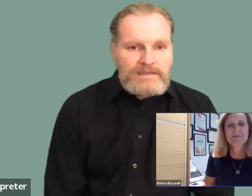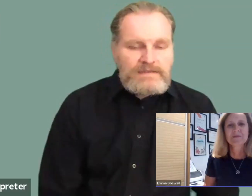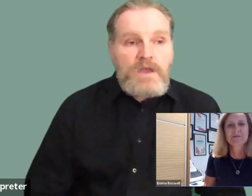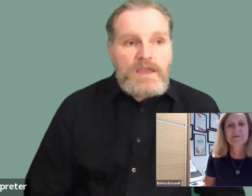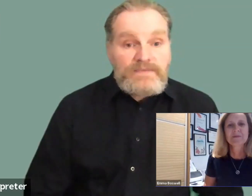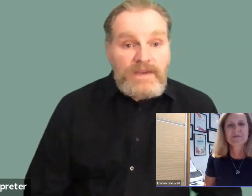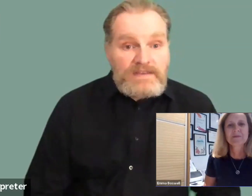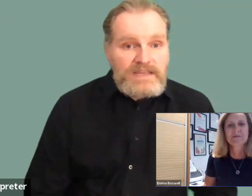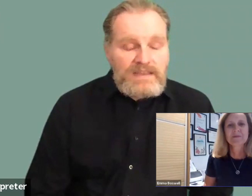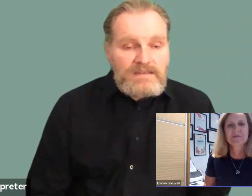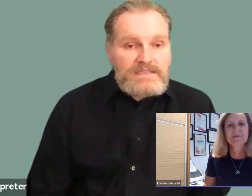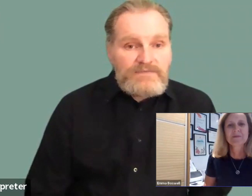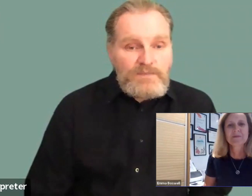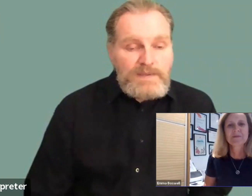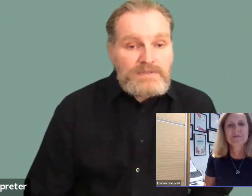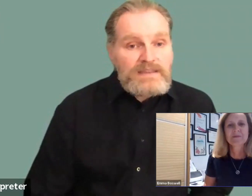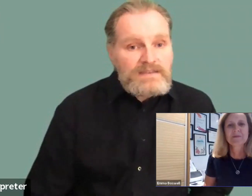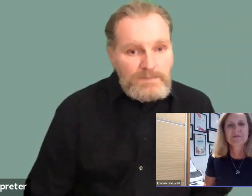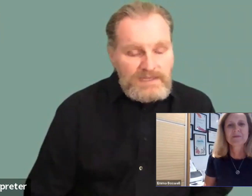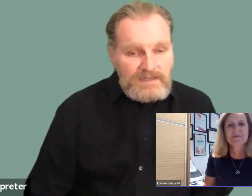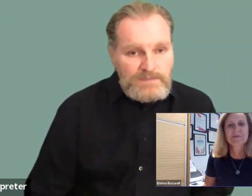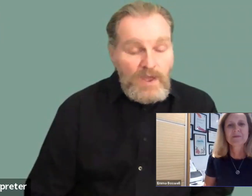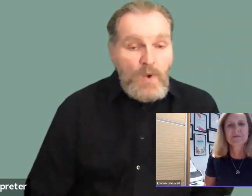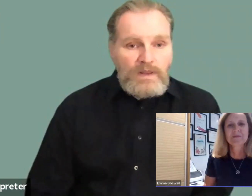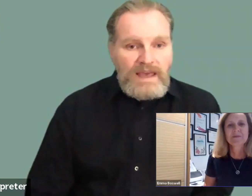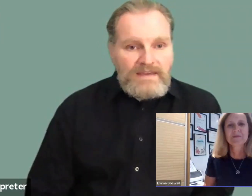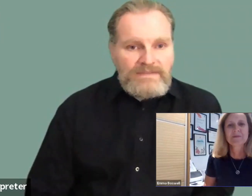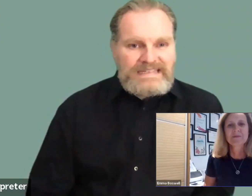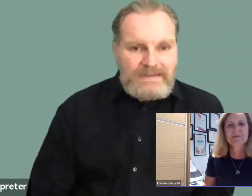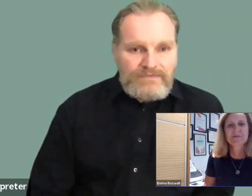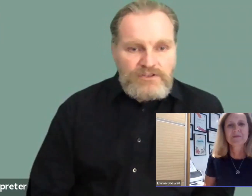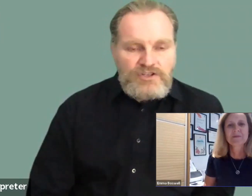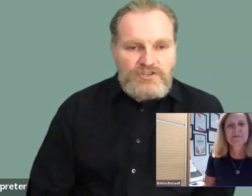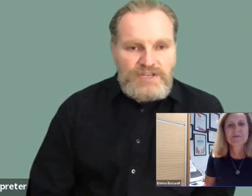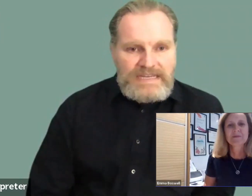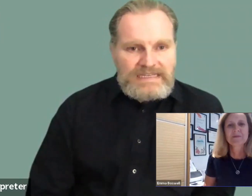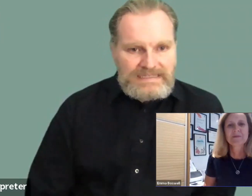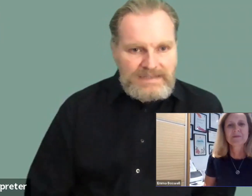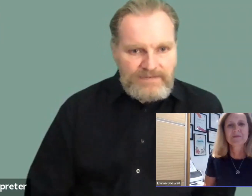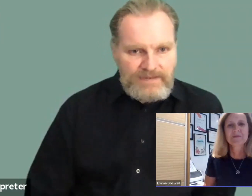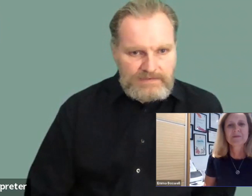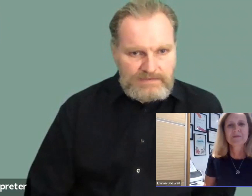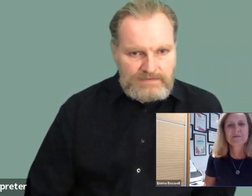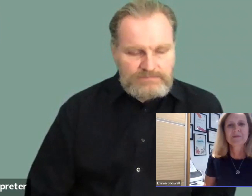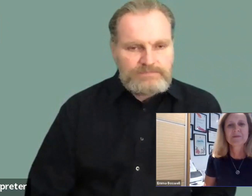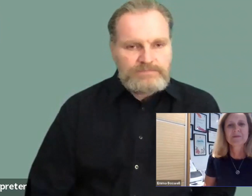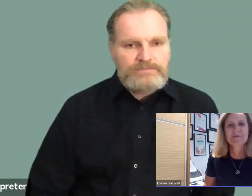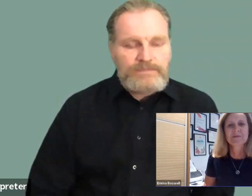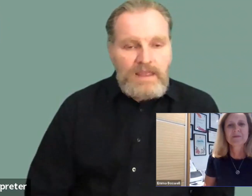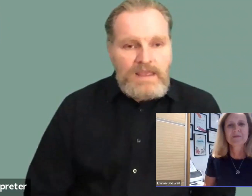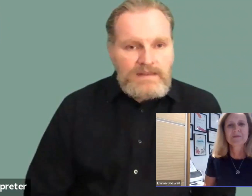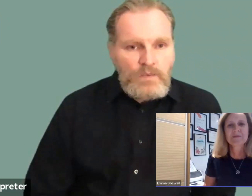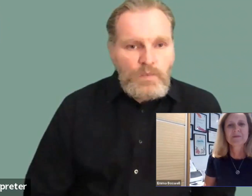And it's fair to say that different people in the subtype will have different gene defects. Now,